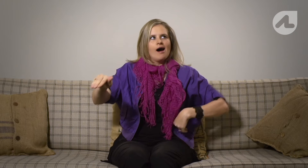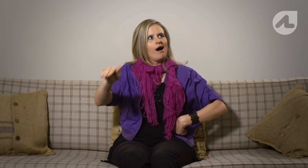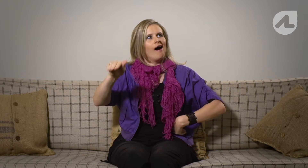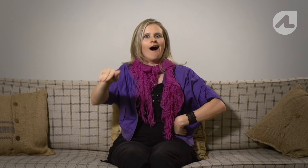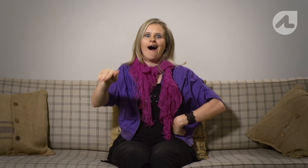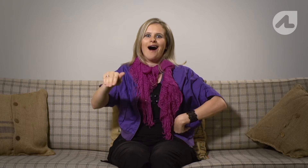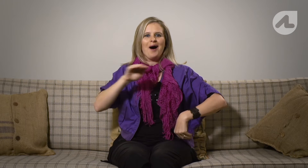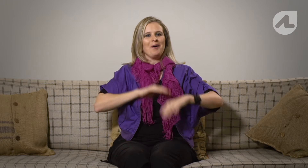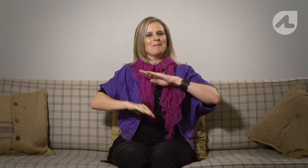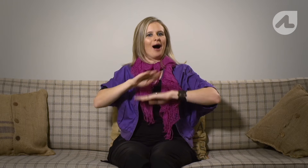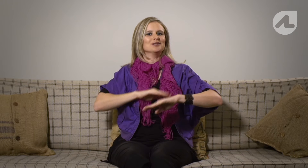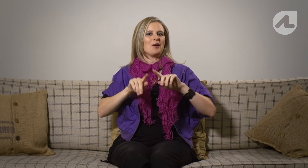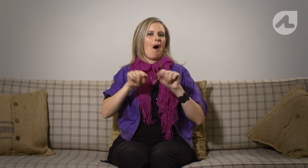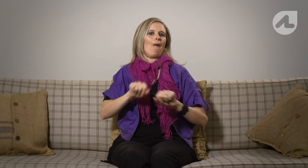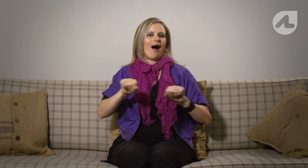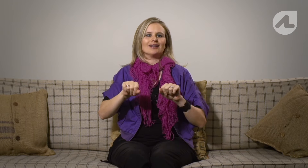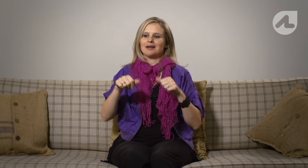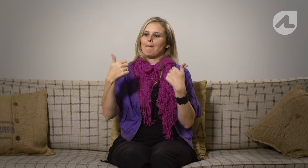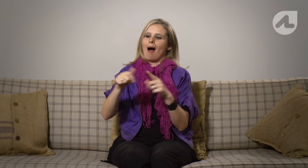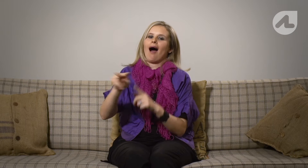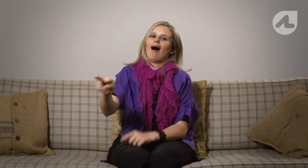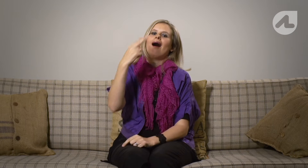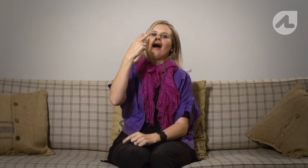by tapping him on the shoulder, and we have to be quite patient to do that.